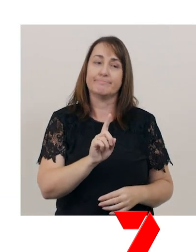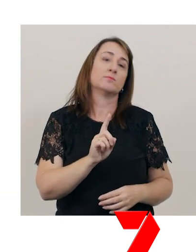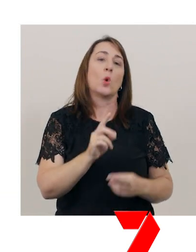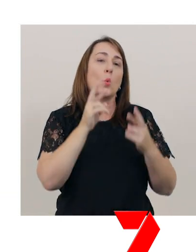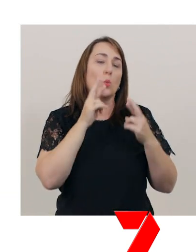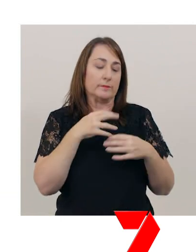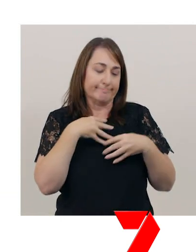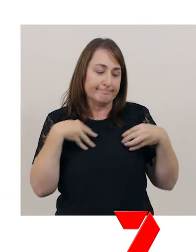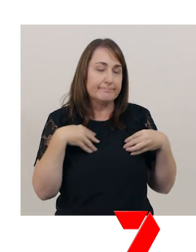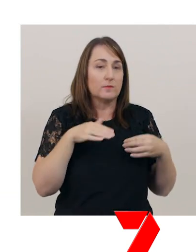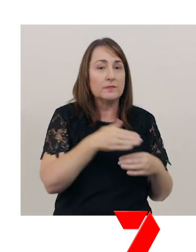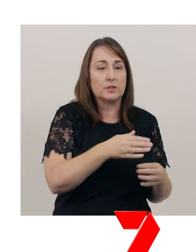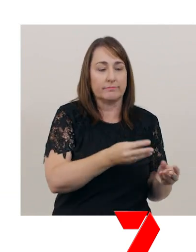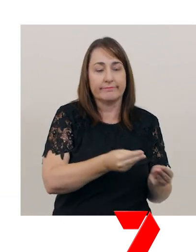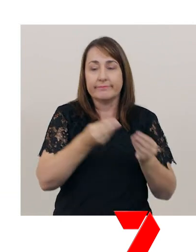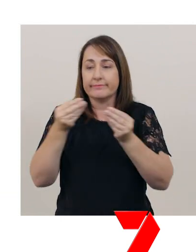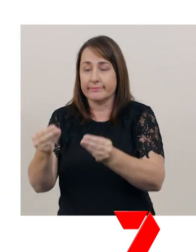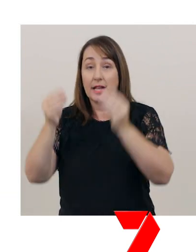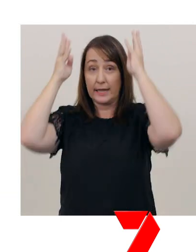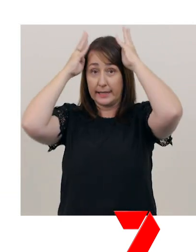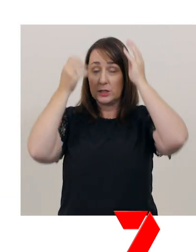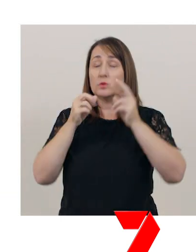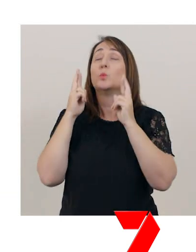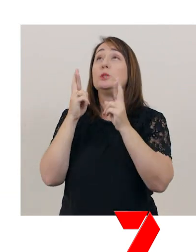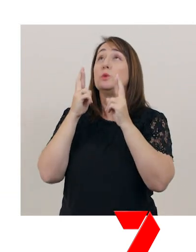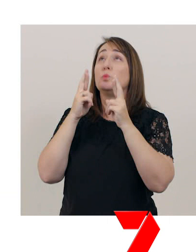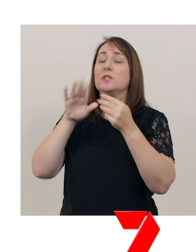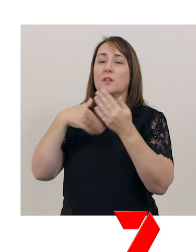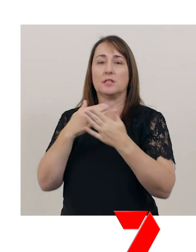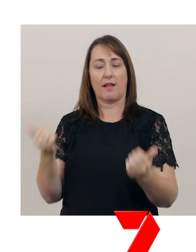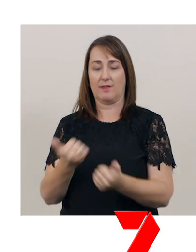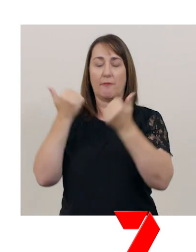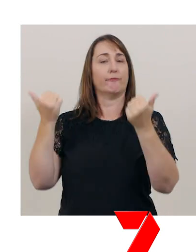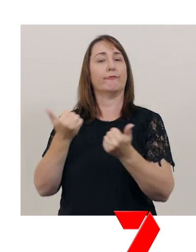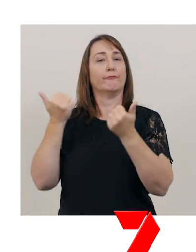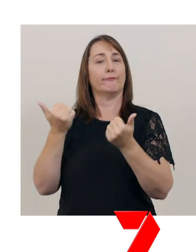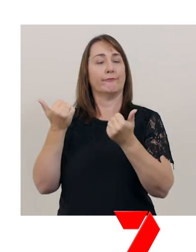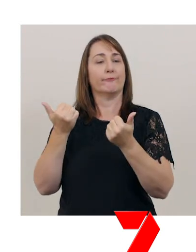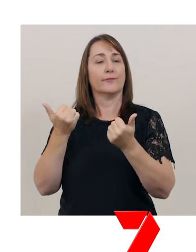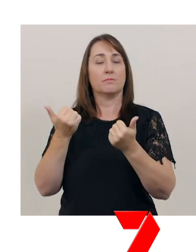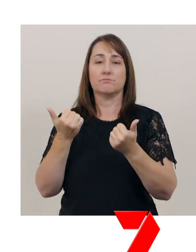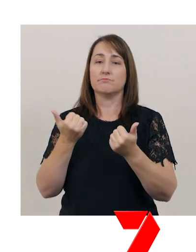which the king used until he had enough gold, jade, and jewellery for his needs.